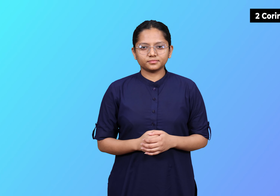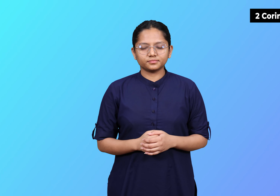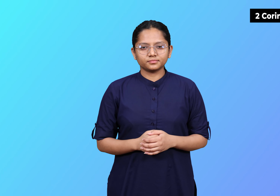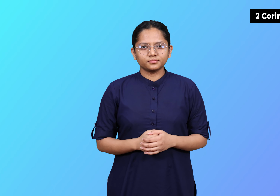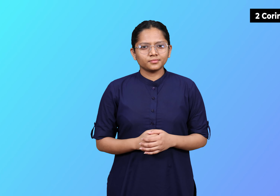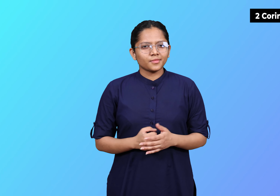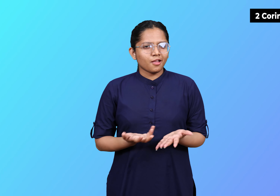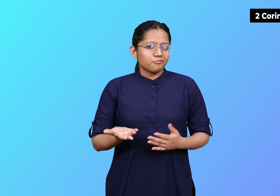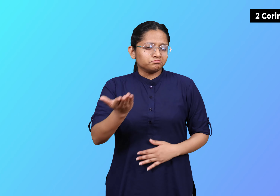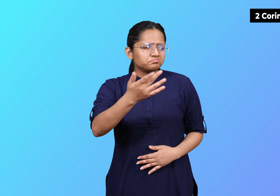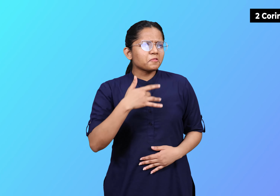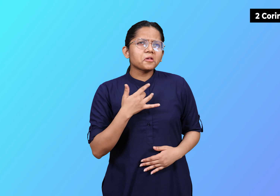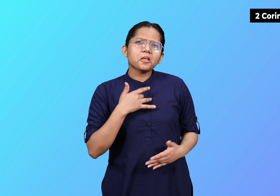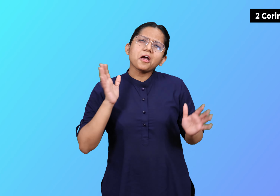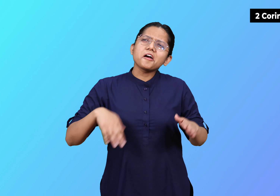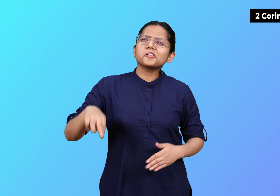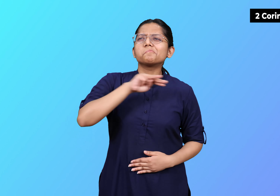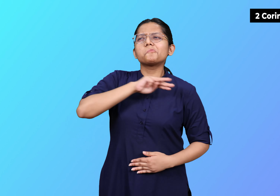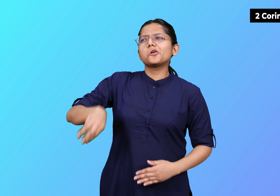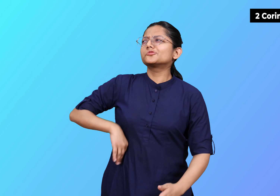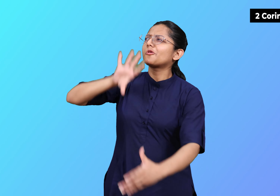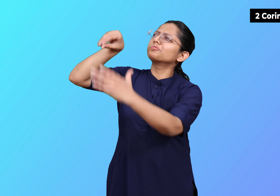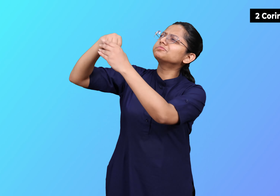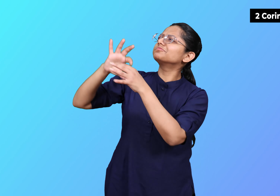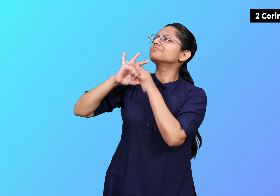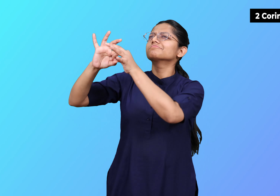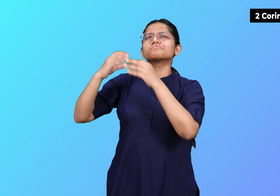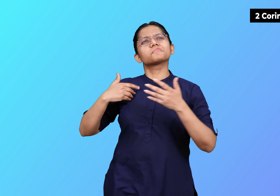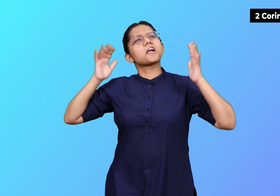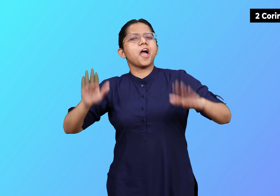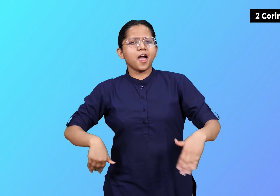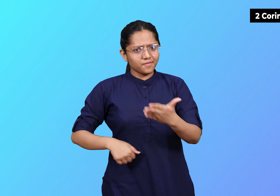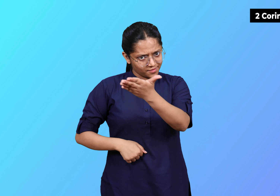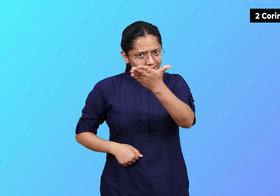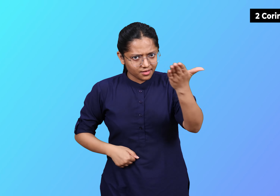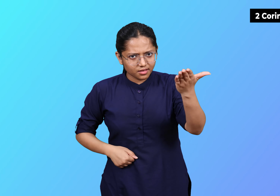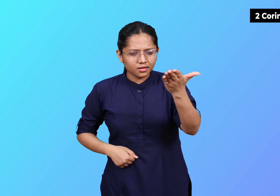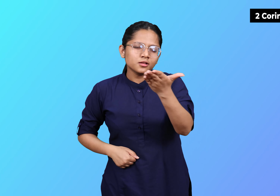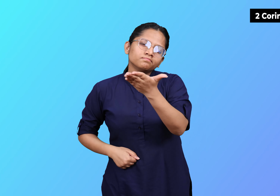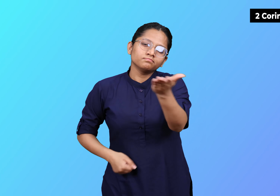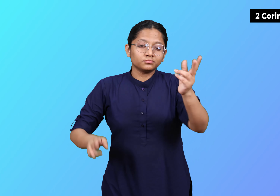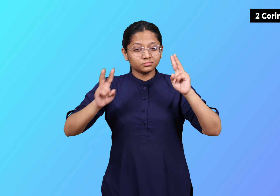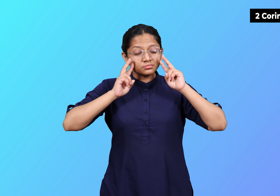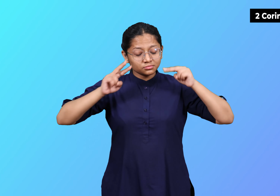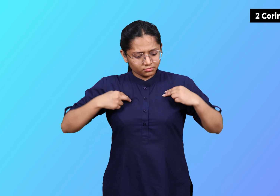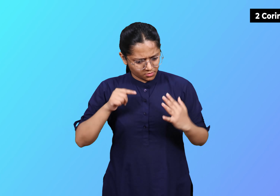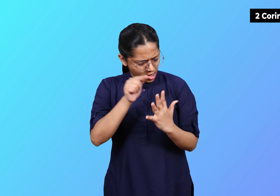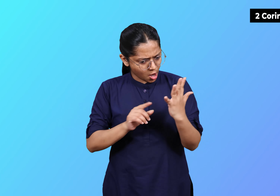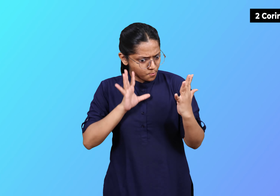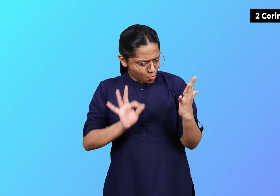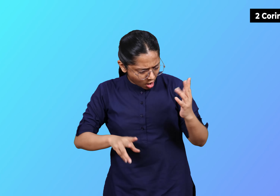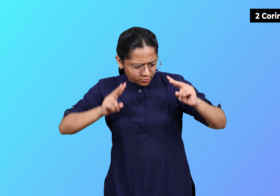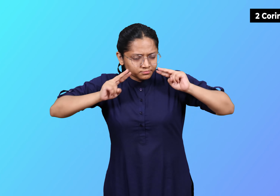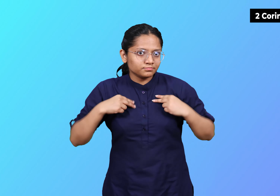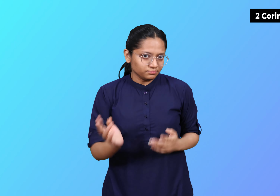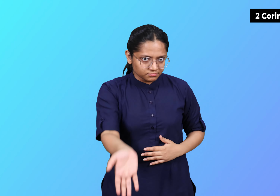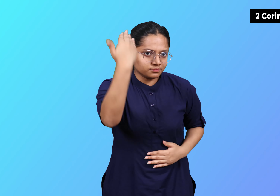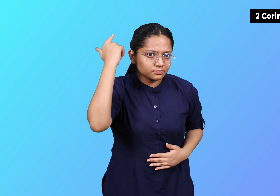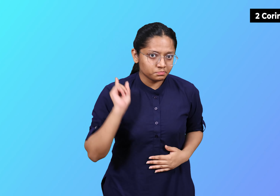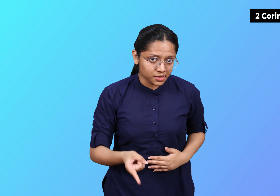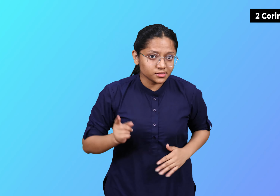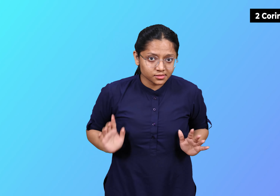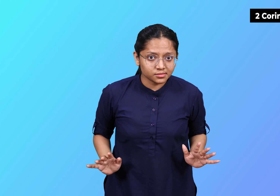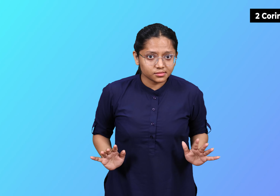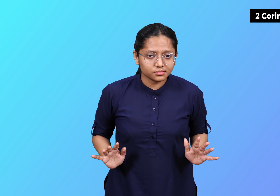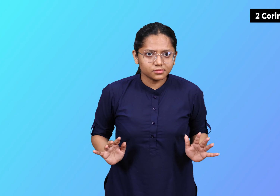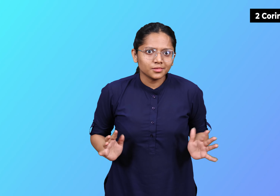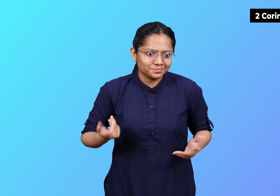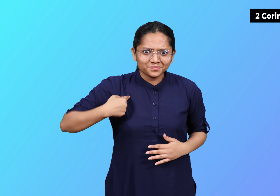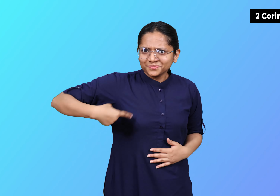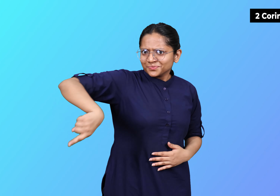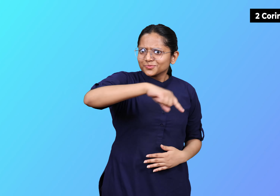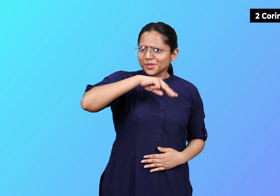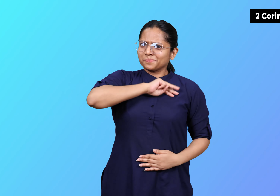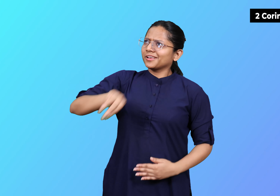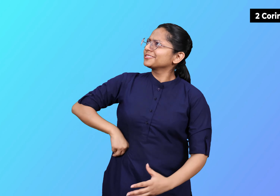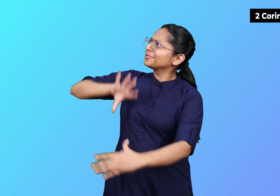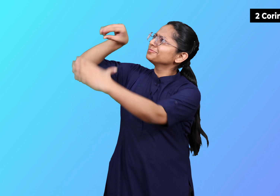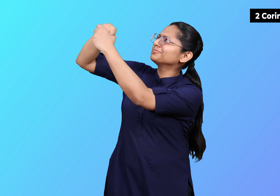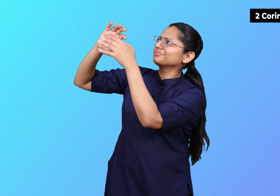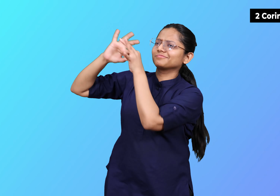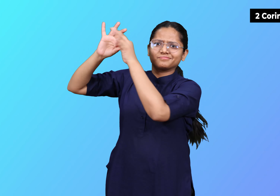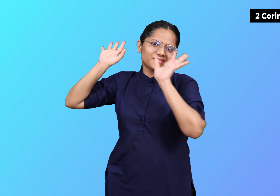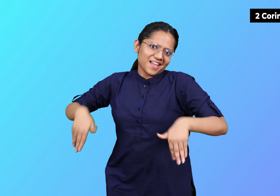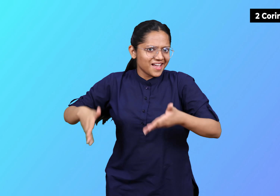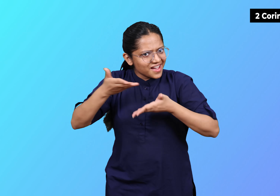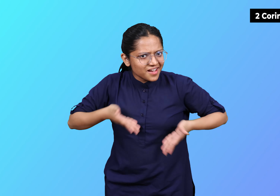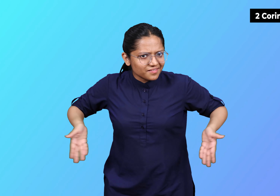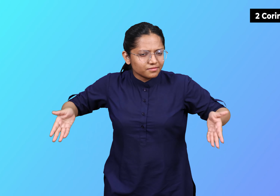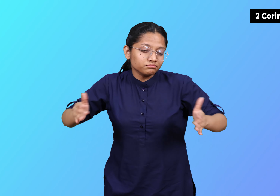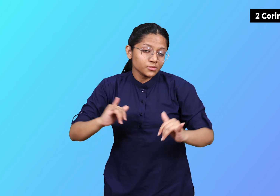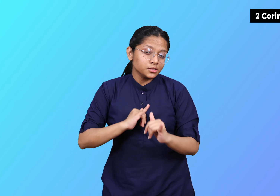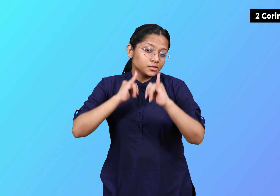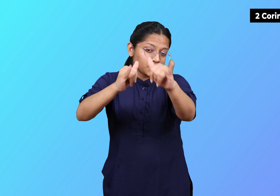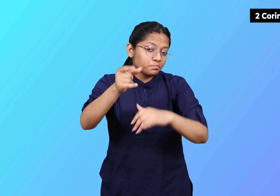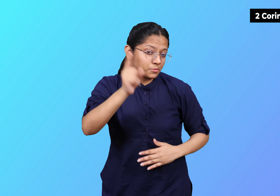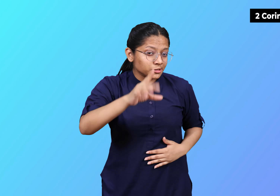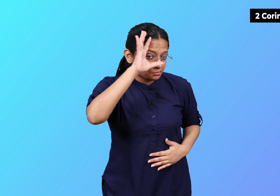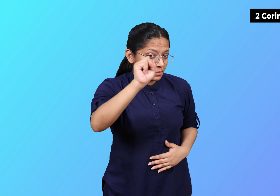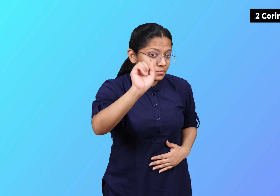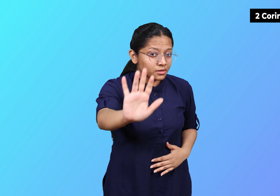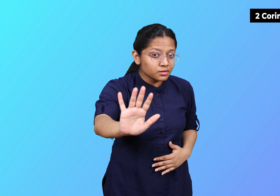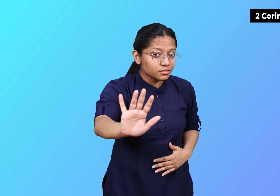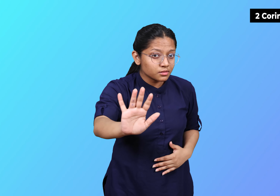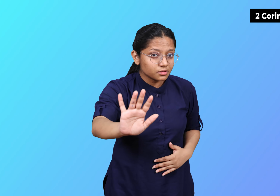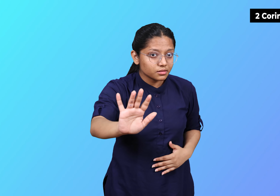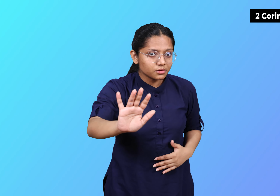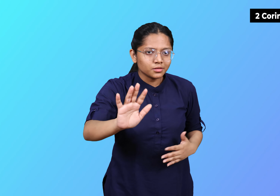You must look at the facts before you. If you feel sure you belong to Christ, you must remember that we belong to Christ the same as you do.